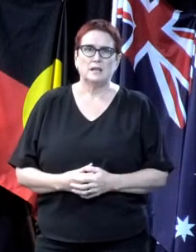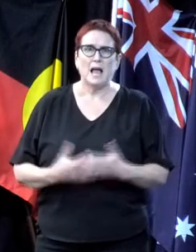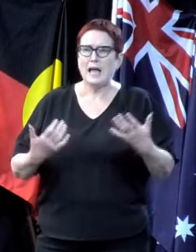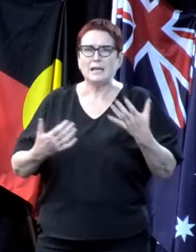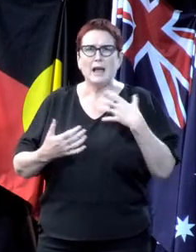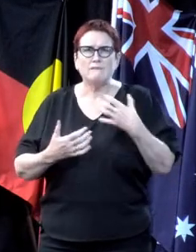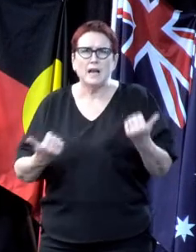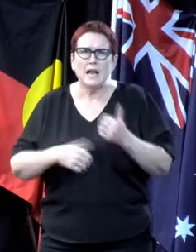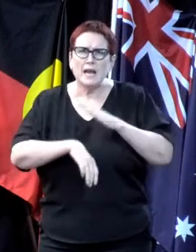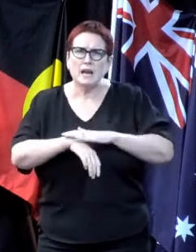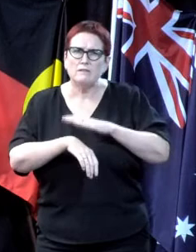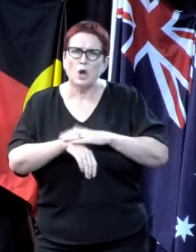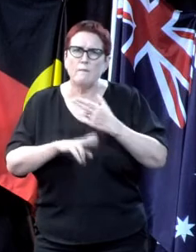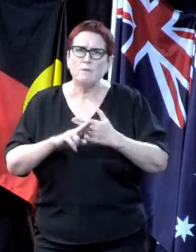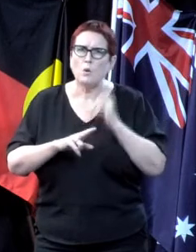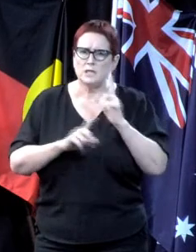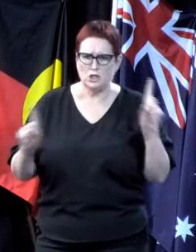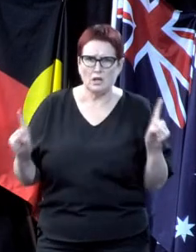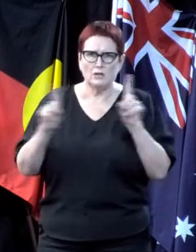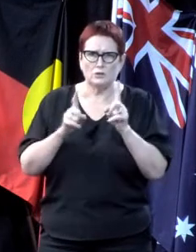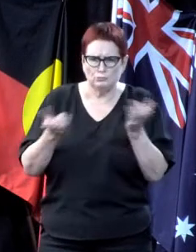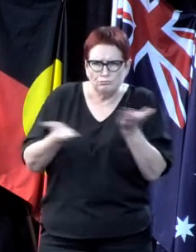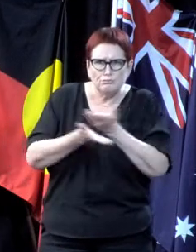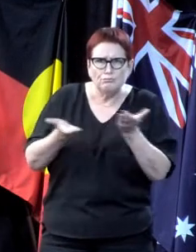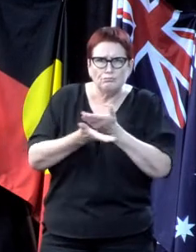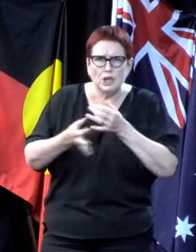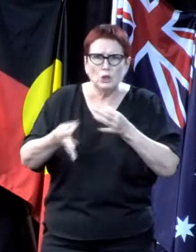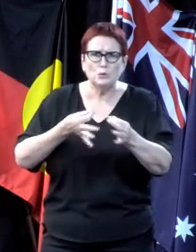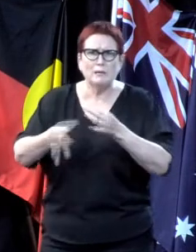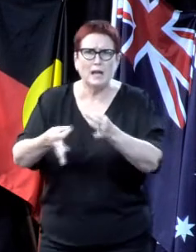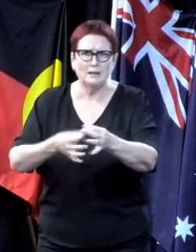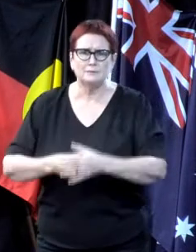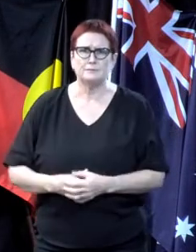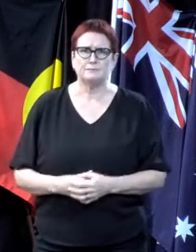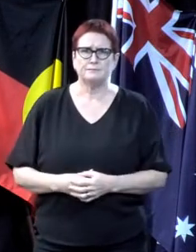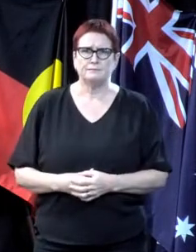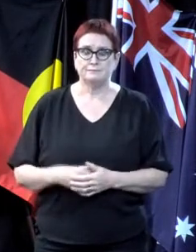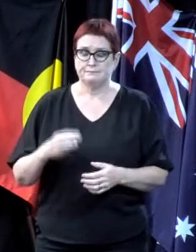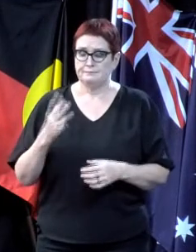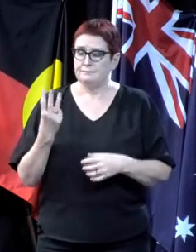quality programs and pedagogical practices? It is a real changed teaching environment to what it was when I was